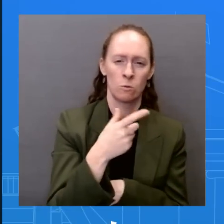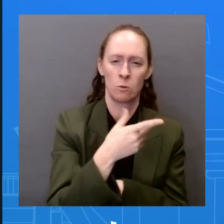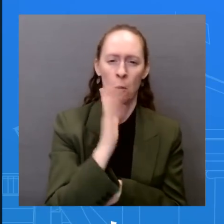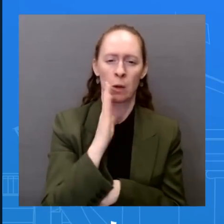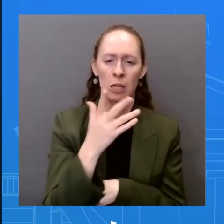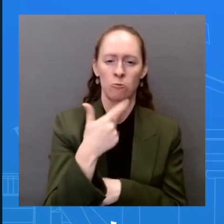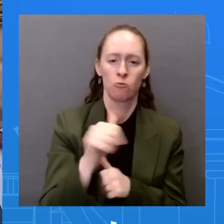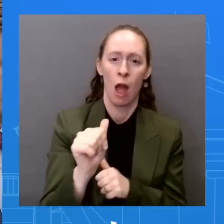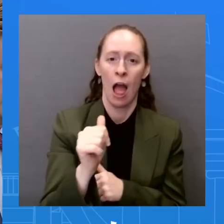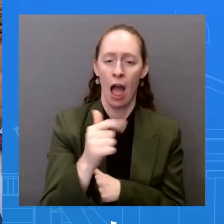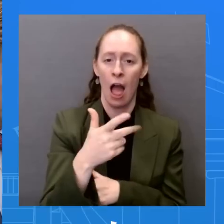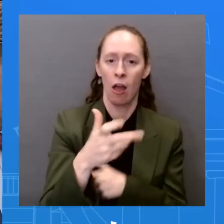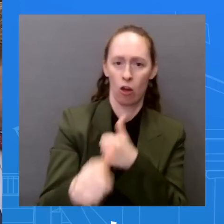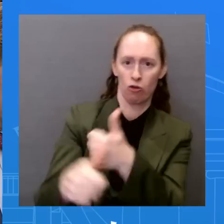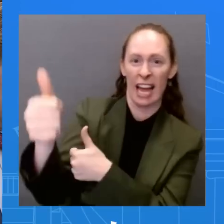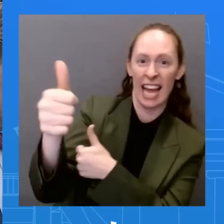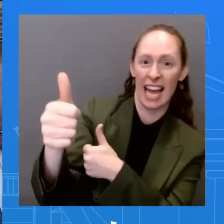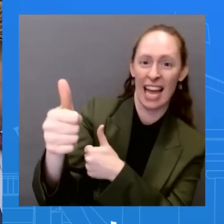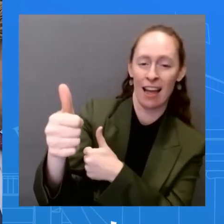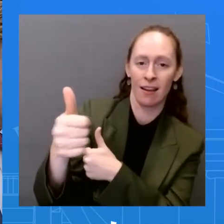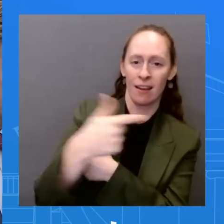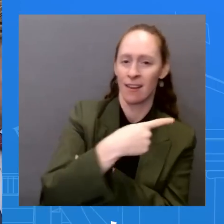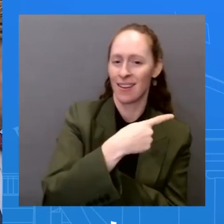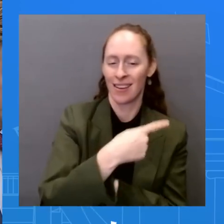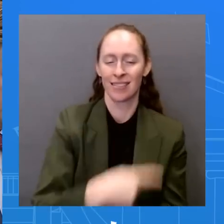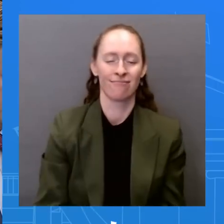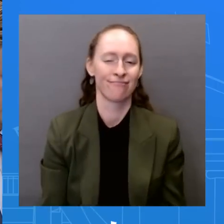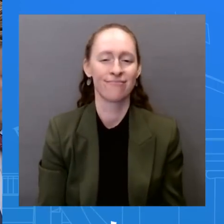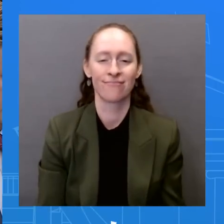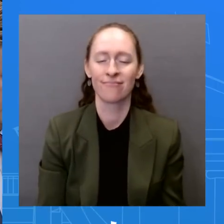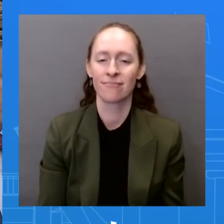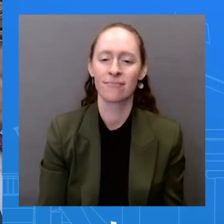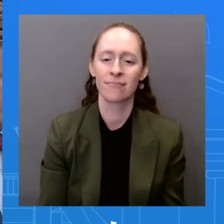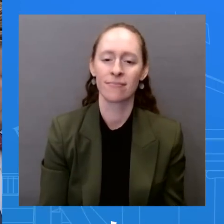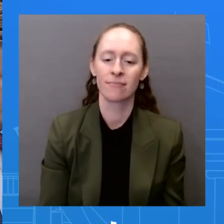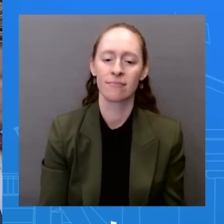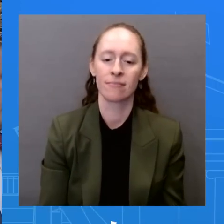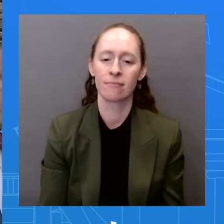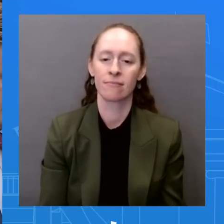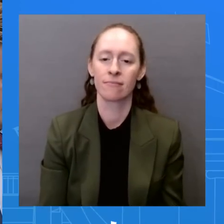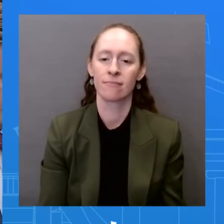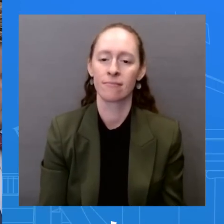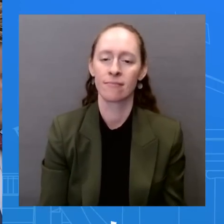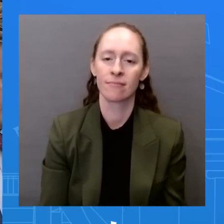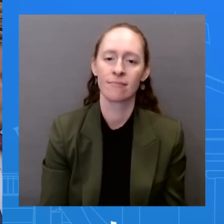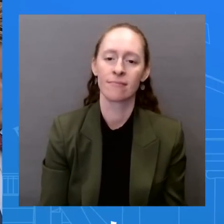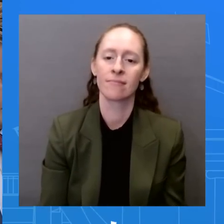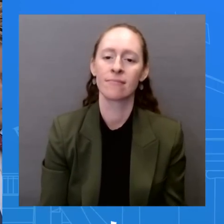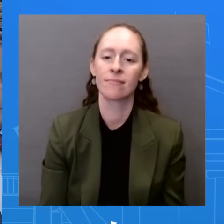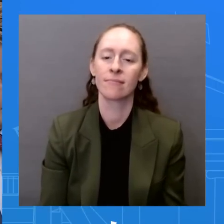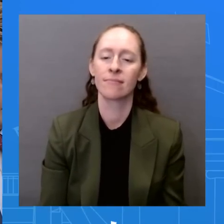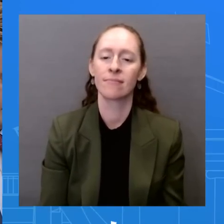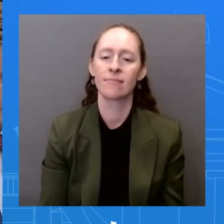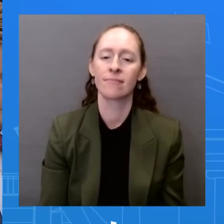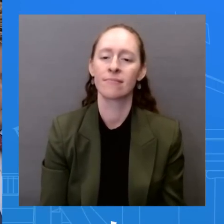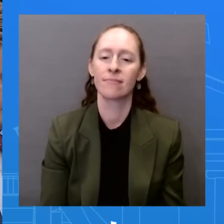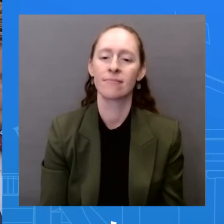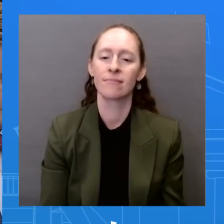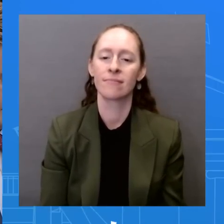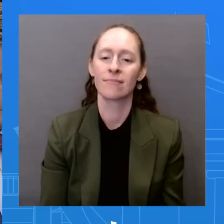The Press: A last quick one. I know -- I saw the readout between the President and the Prime Minister's phone call last night. It made mention of the fact that they discov- --